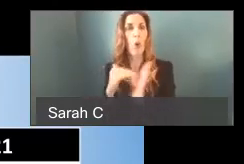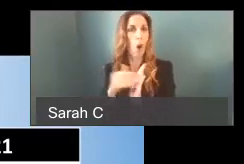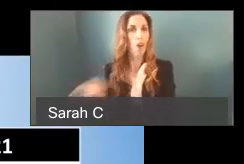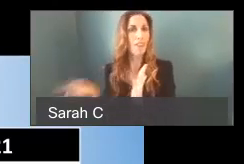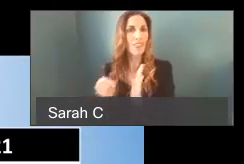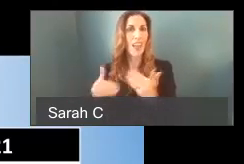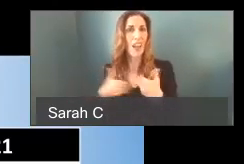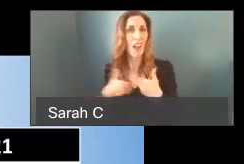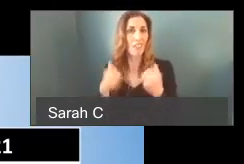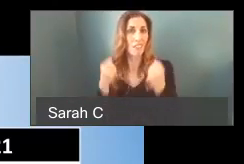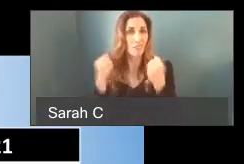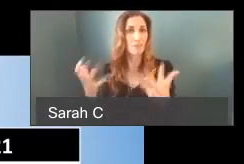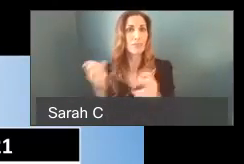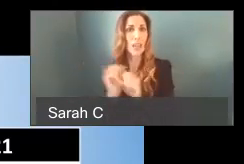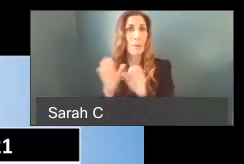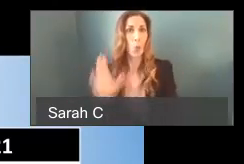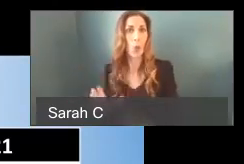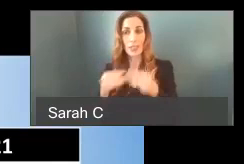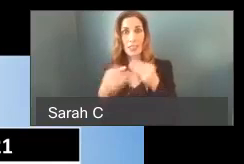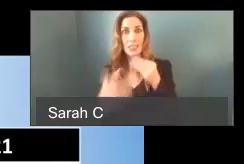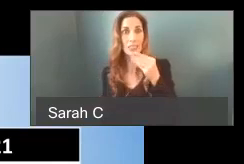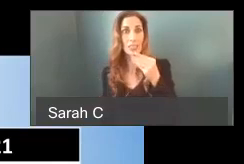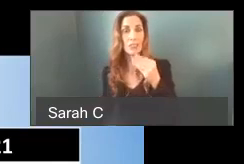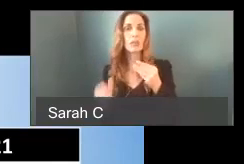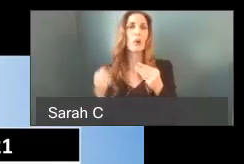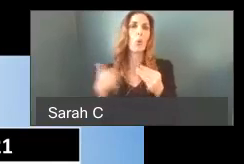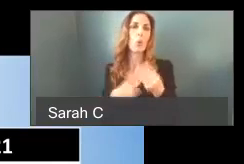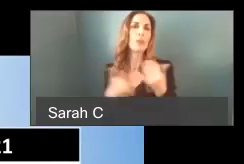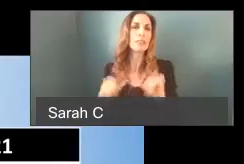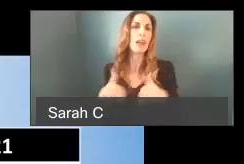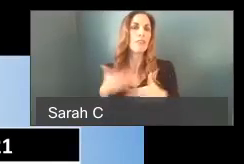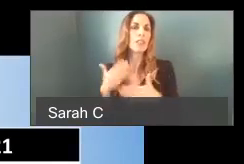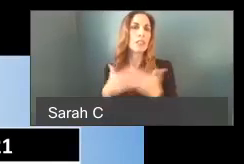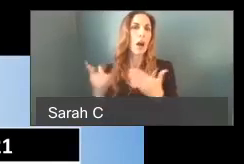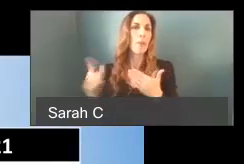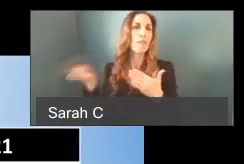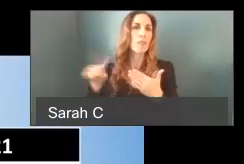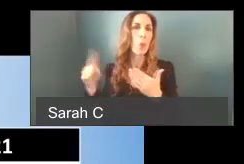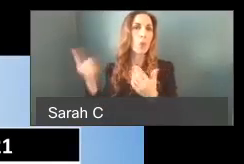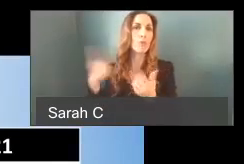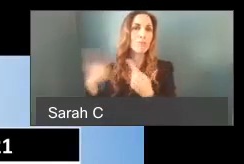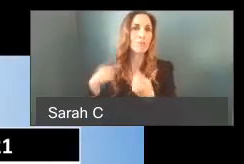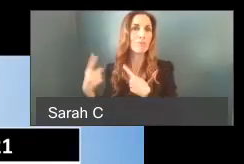a few employees and so we still have some of them, several thousand of them, to work through as well.